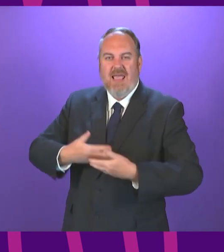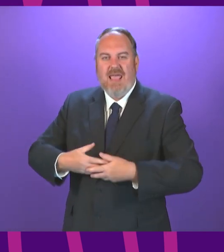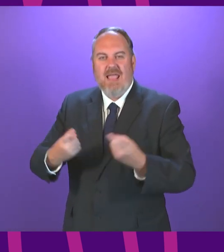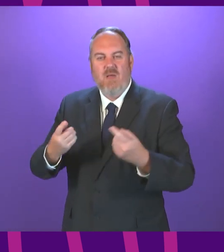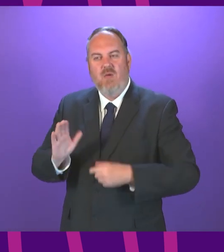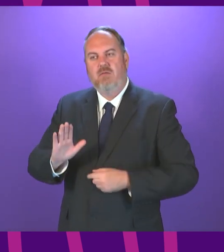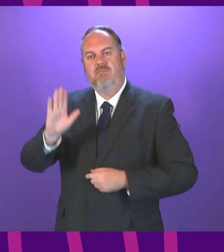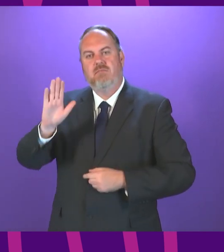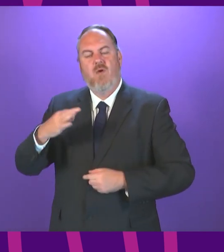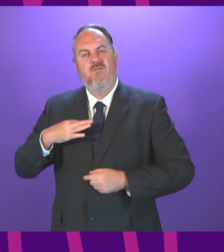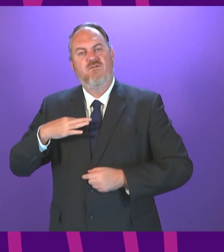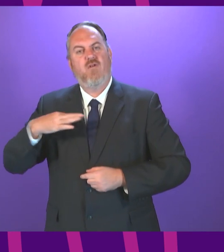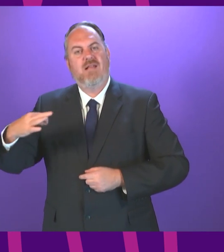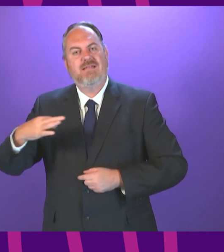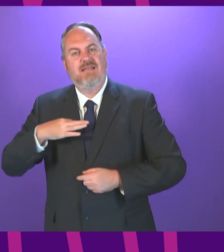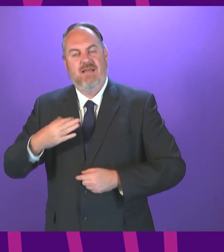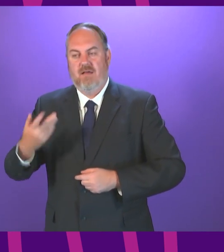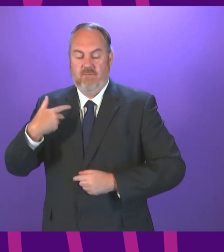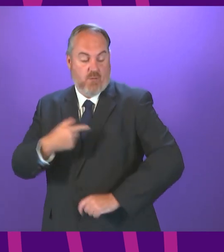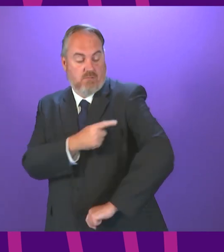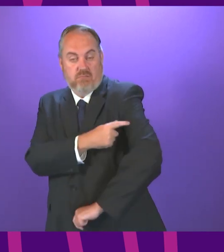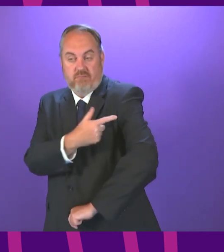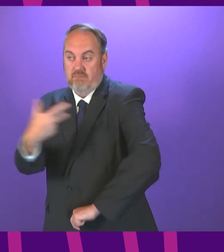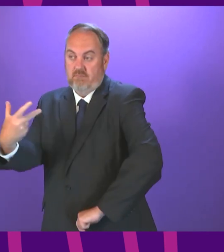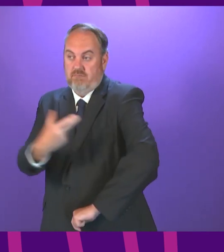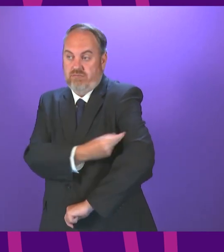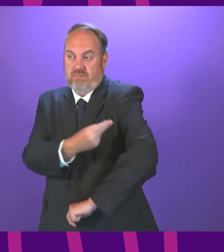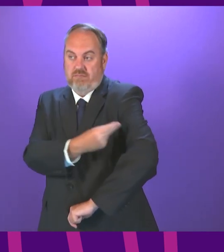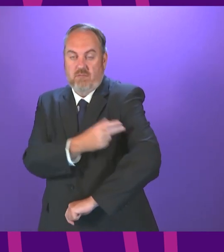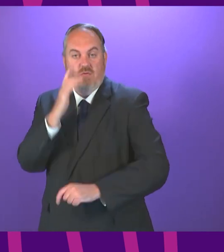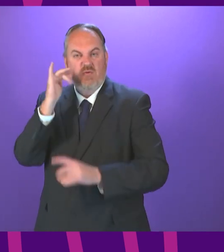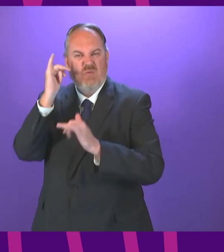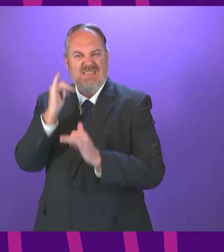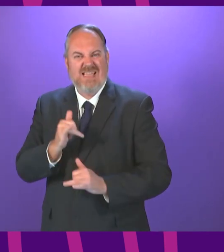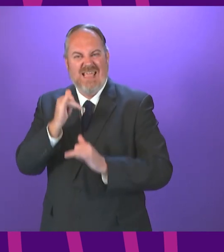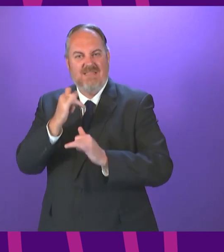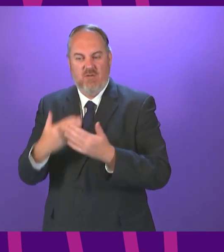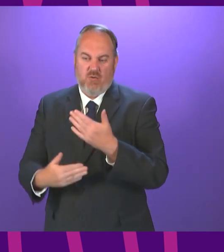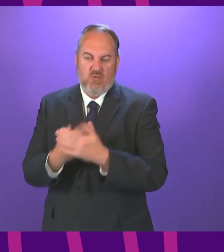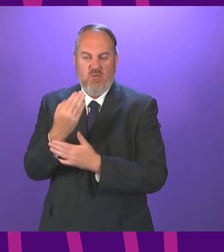volunteered for vaccine trials in Scotland. Every one of them has made a tremendous contribution